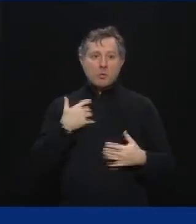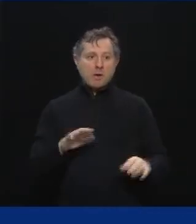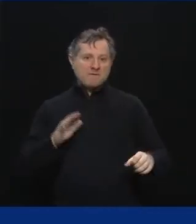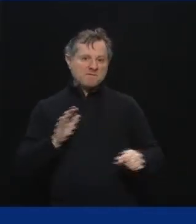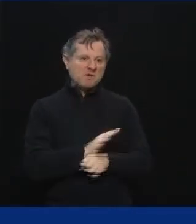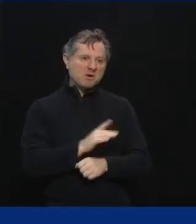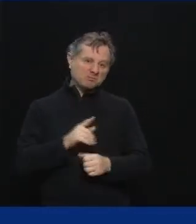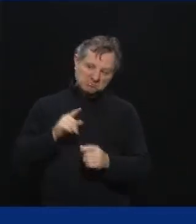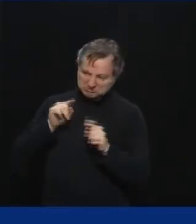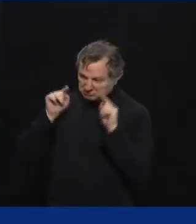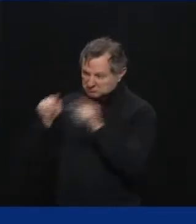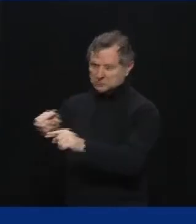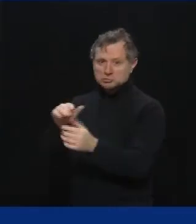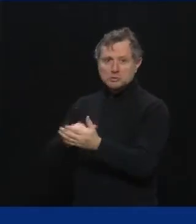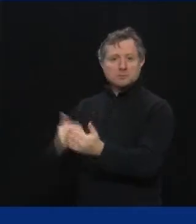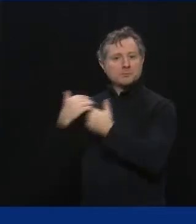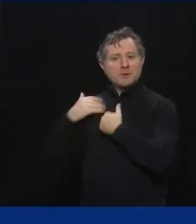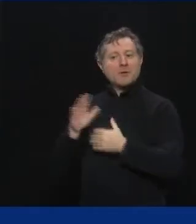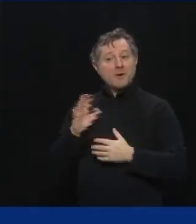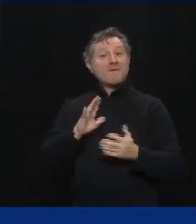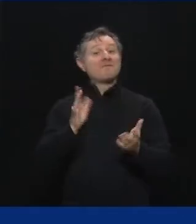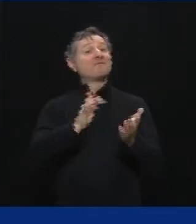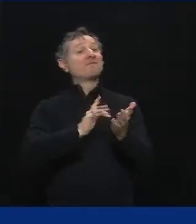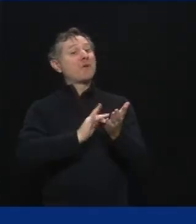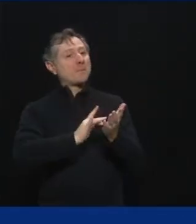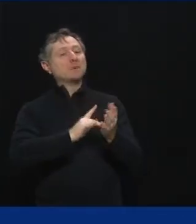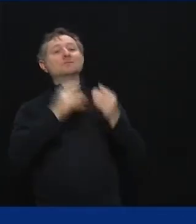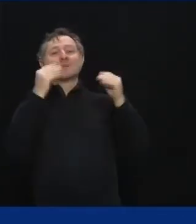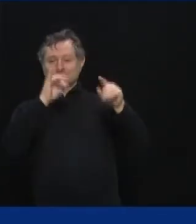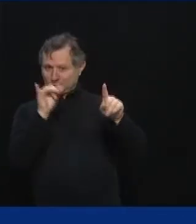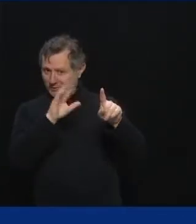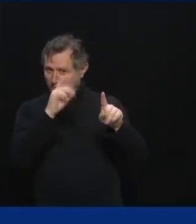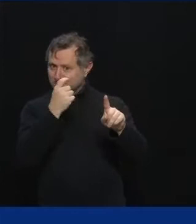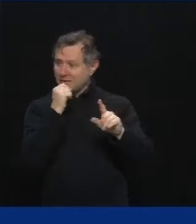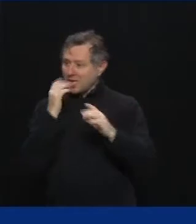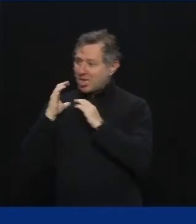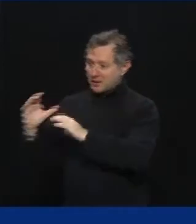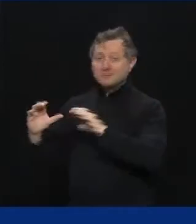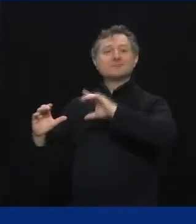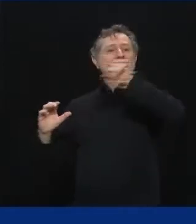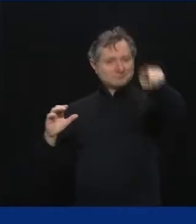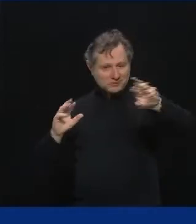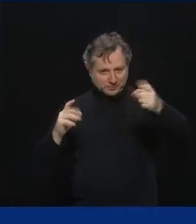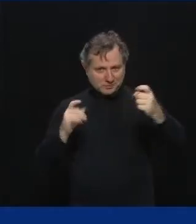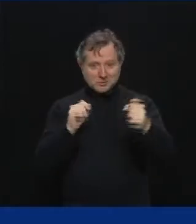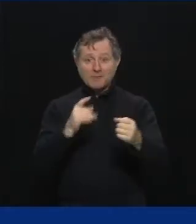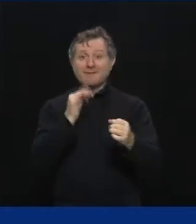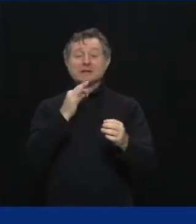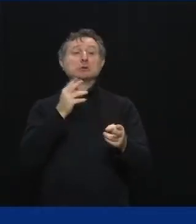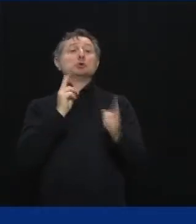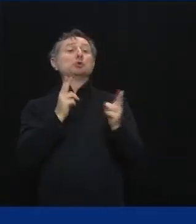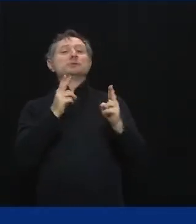THIS AND ARE THEY READY FOR IT. SO I DON'T WANT TO JUST LEAVE IT ALL TO THE PROVIDERS, AS WELL. I WANT TO MAKE SURE WE'RE